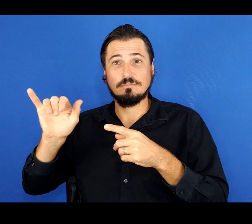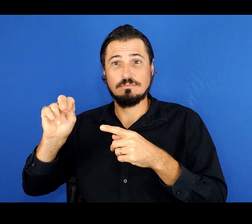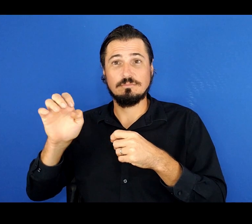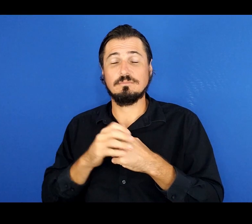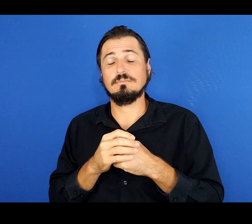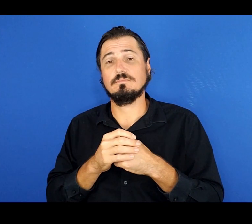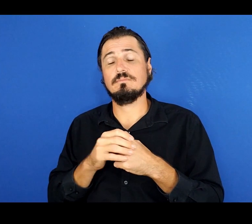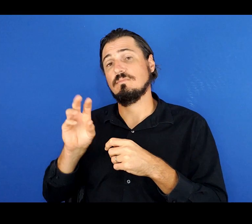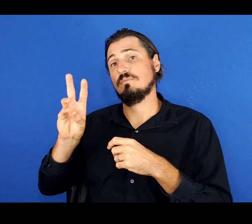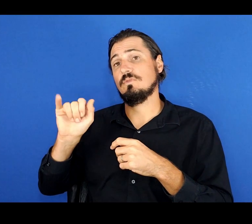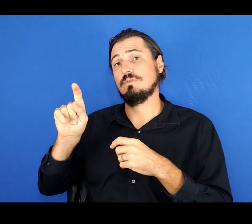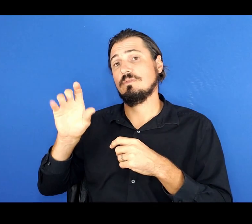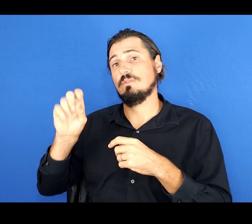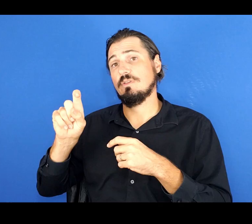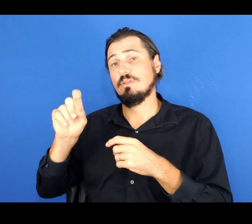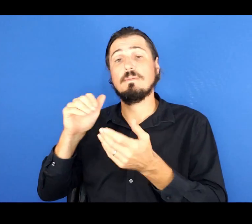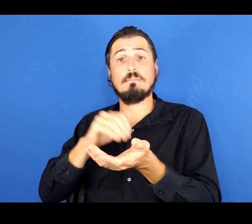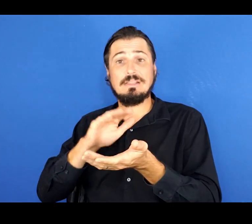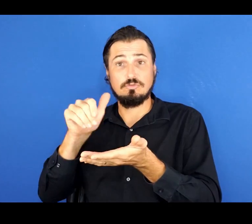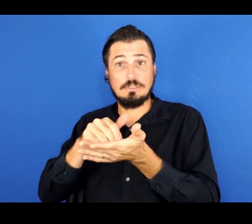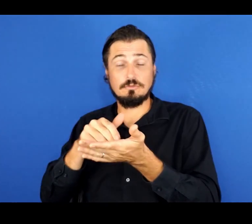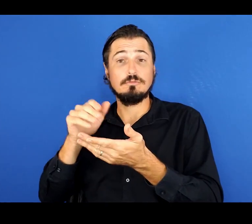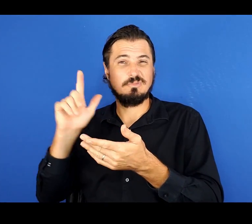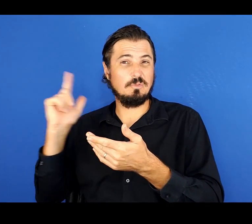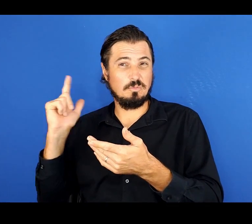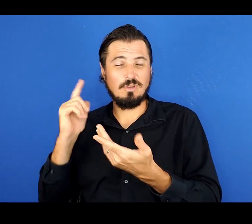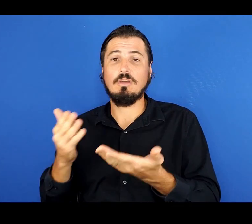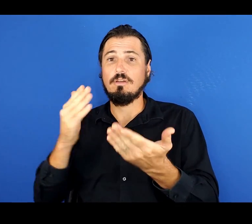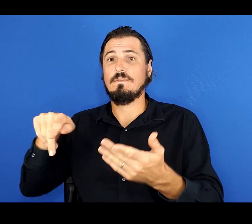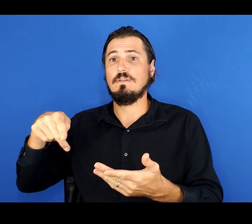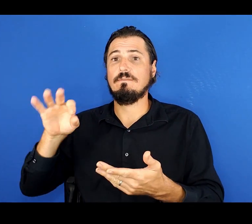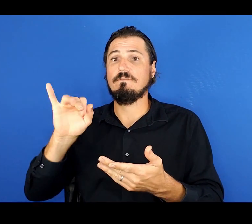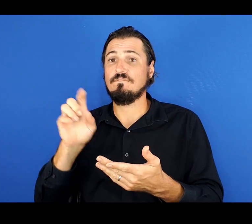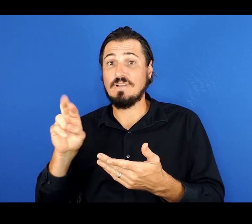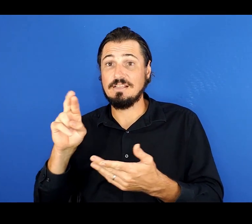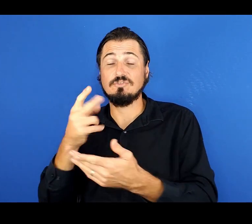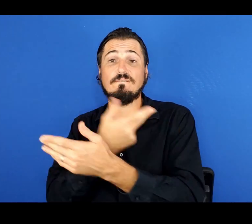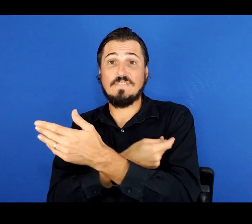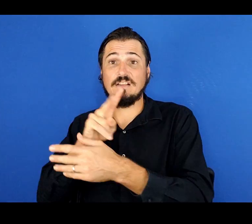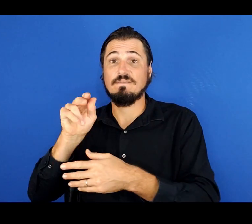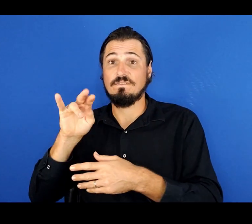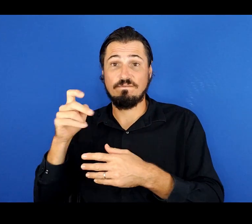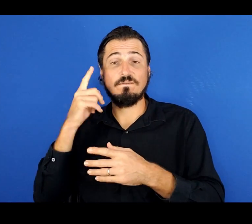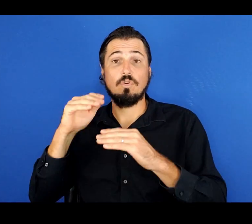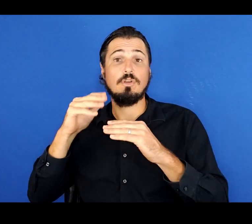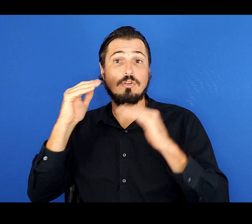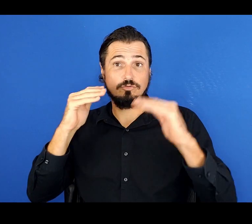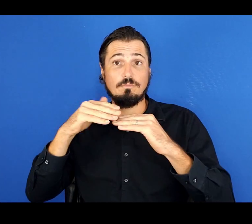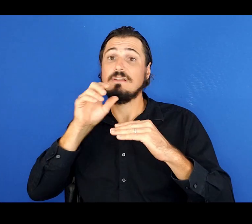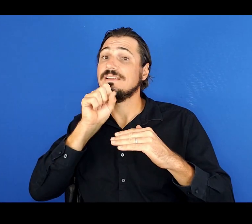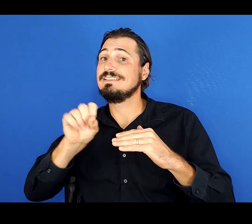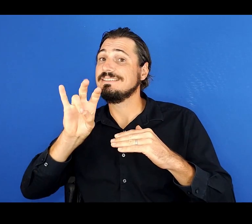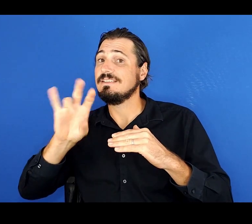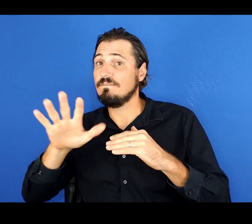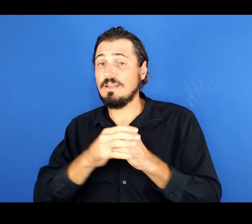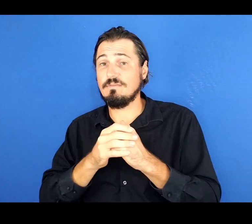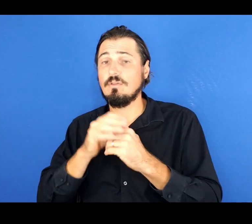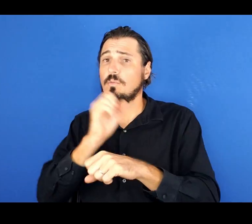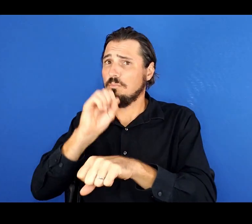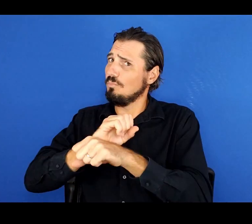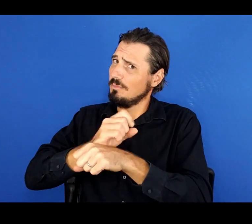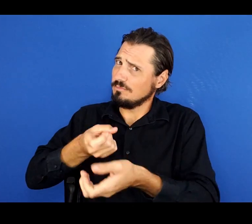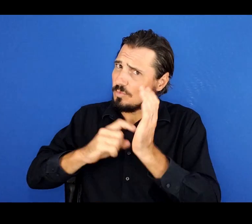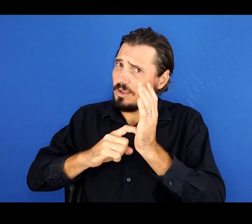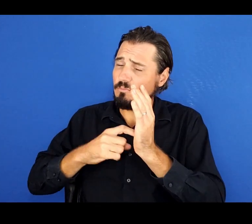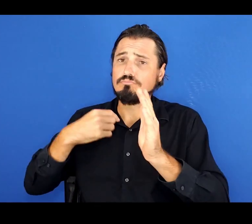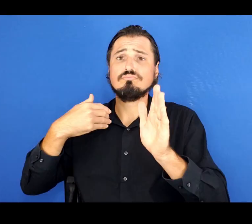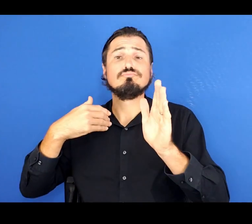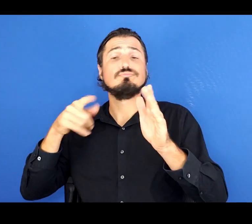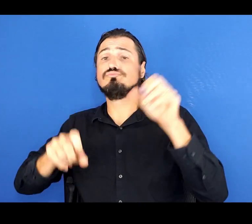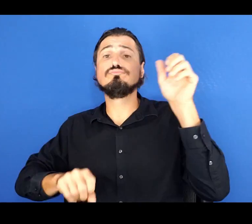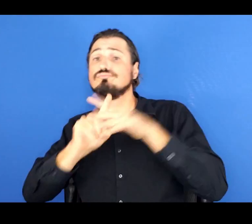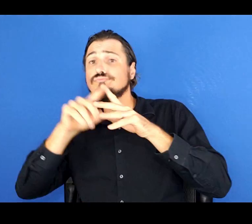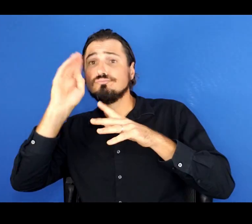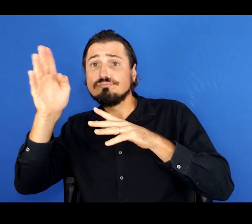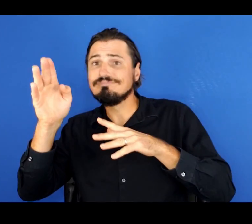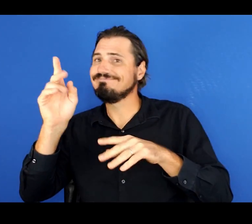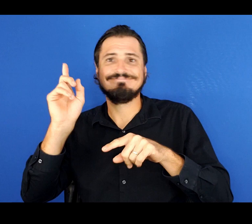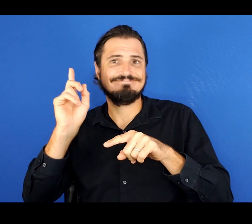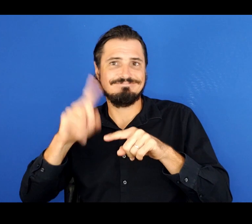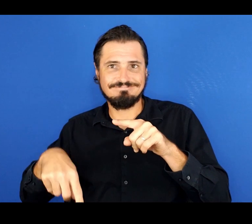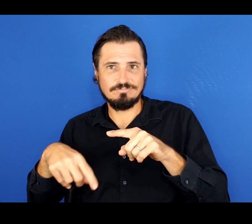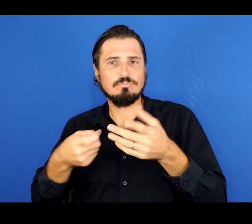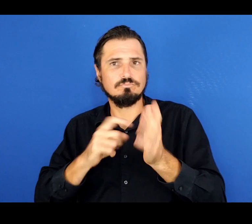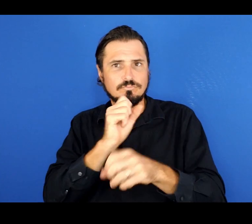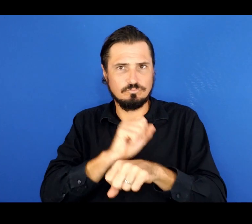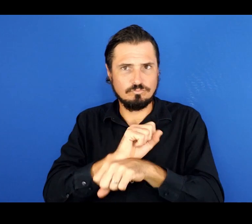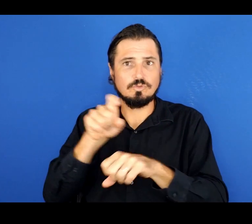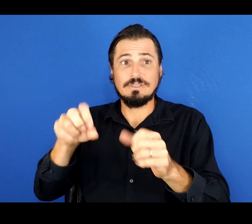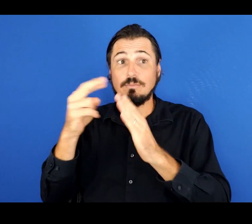Wilcox Medical Center in Līhu‘e is offering the Pfizer vaccine to adults age 75 and older. Vaccines are by appointment only. Walk-ins will not be accepted. Please register at wilcoxhealth.org/